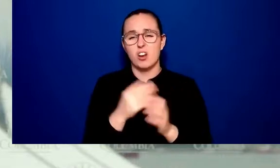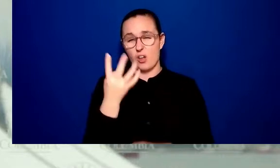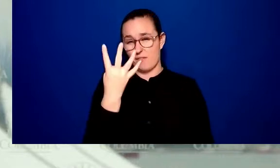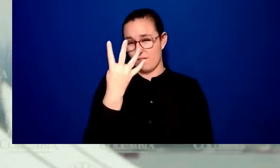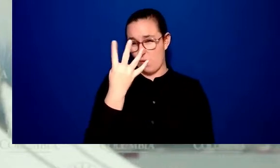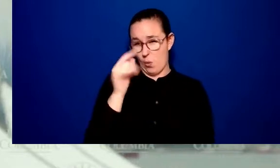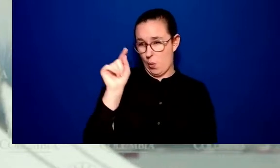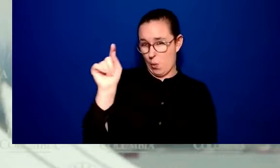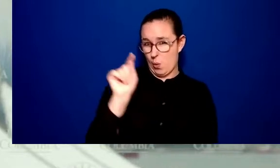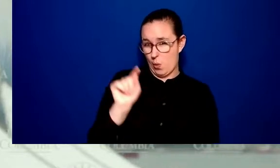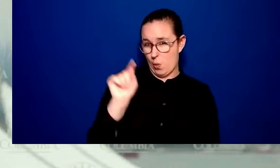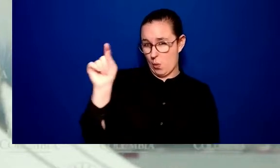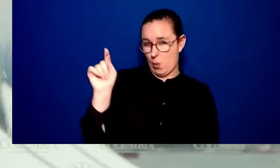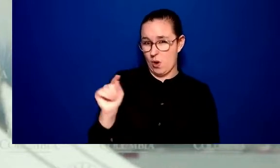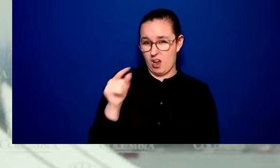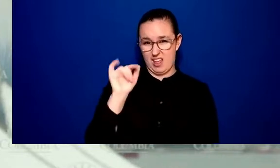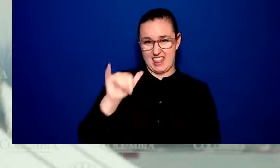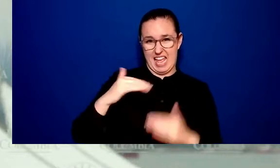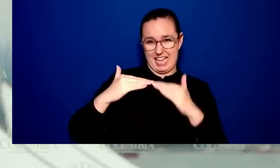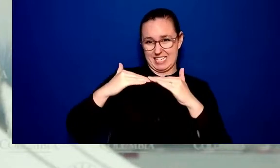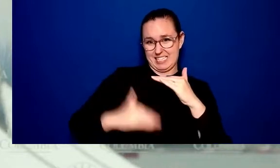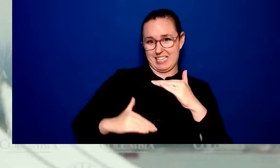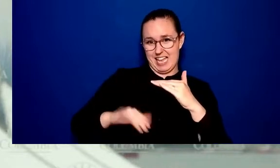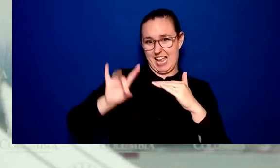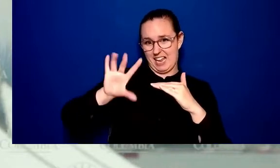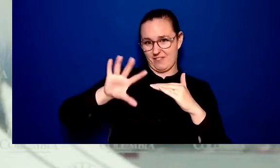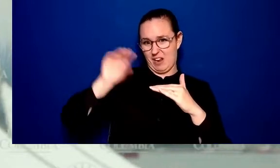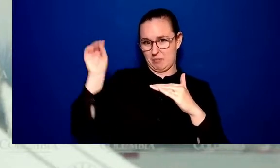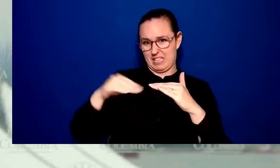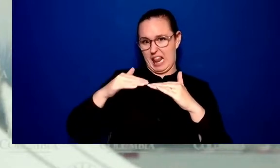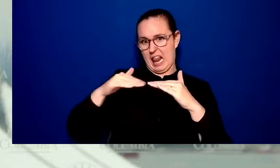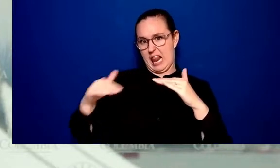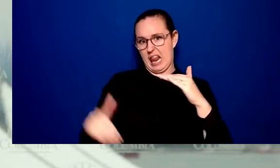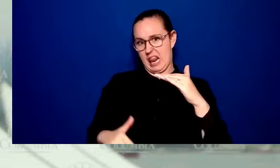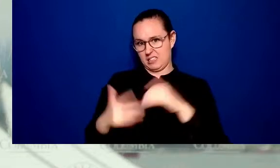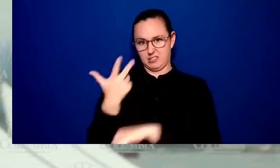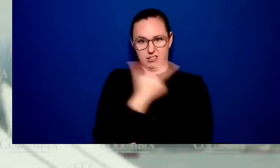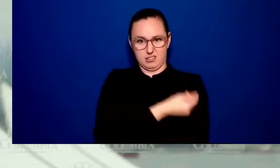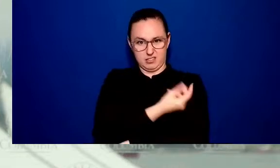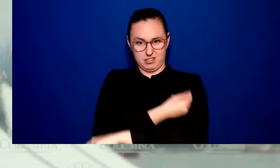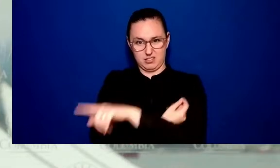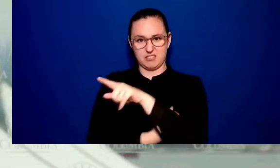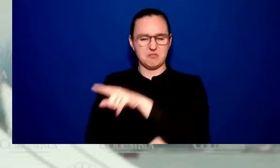have already received some support, but. Others who are going to face some challenges